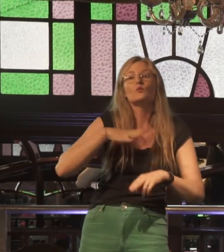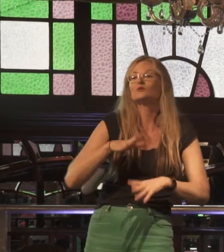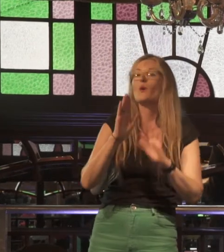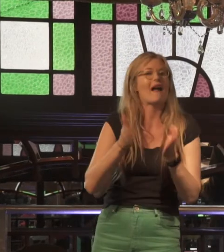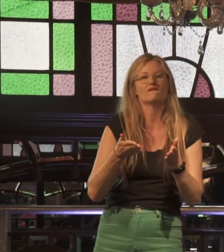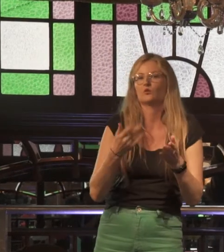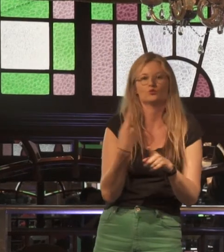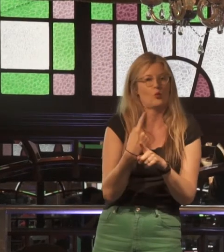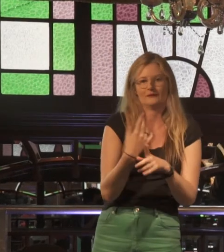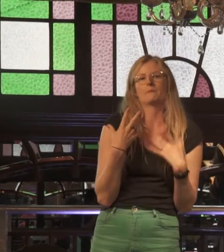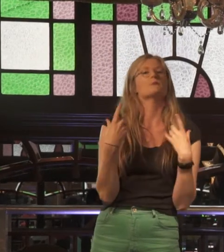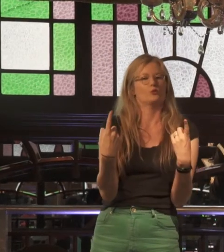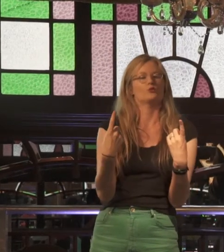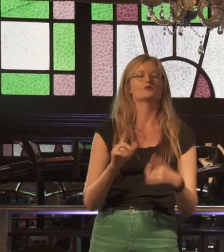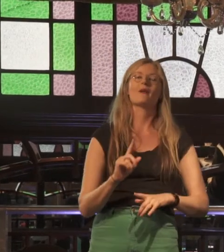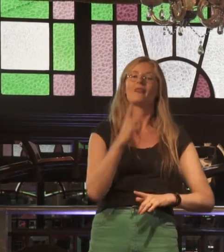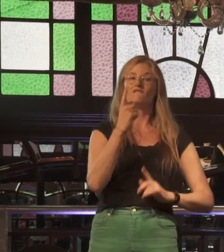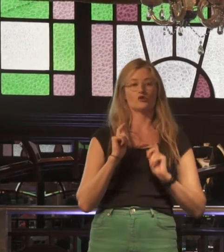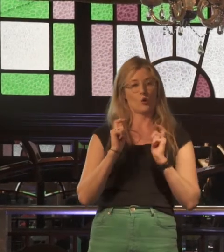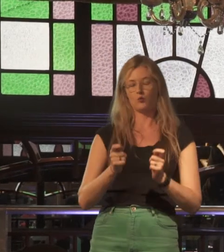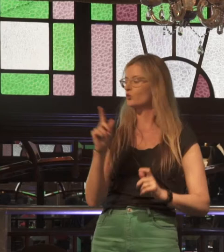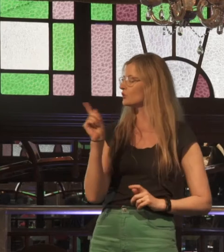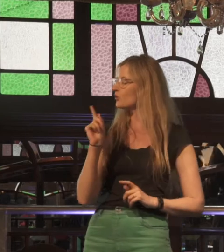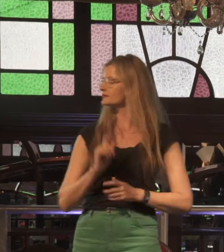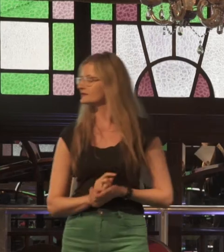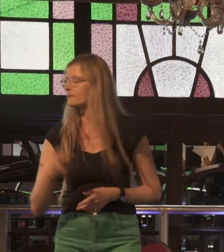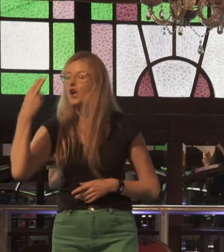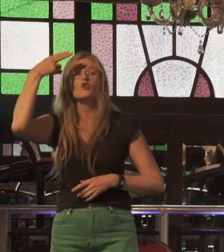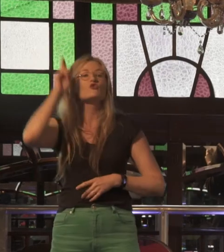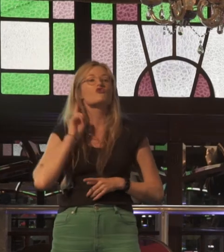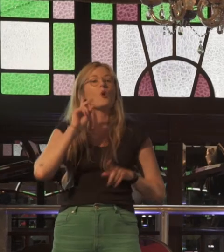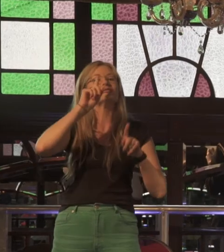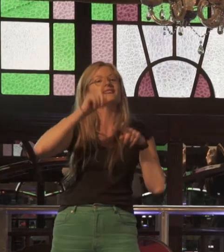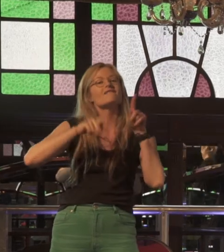So our first award is for Neurodiversity Representation.